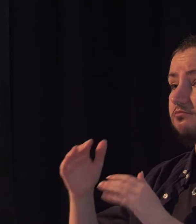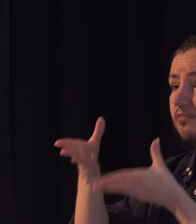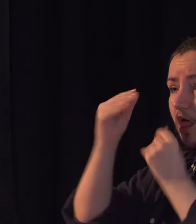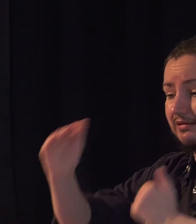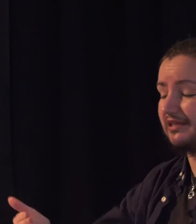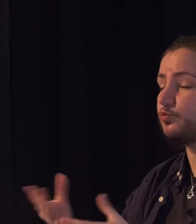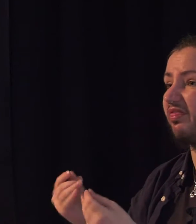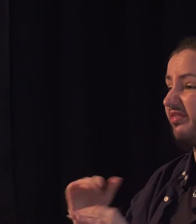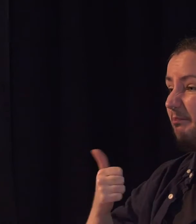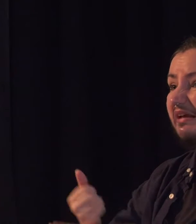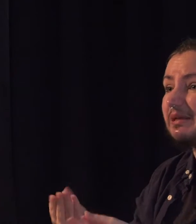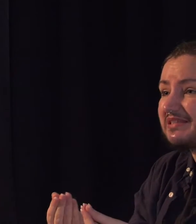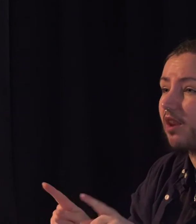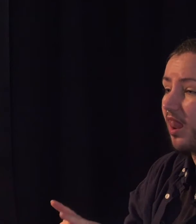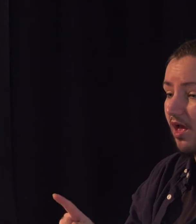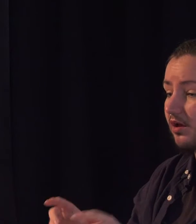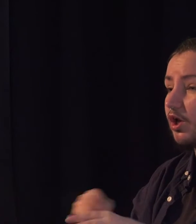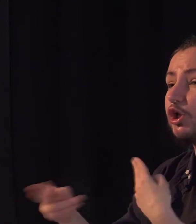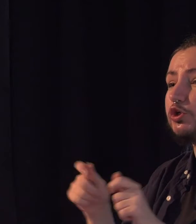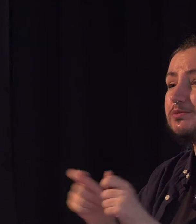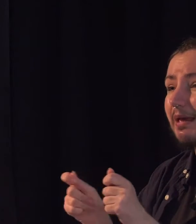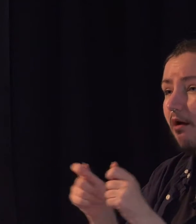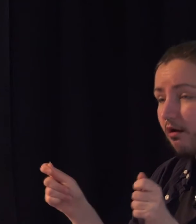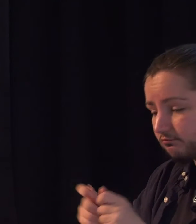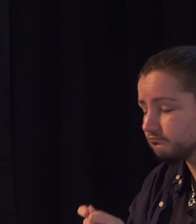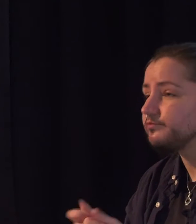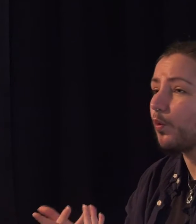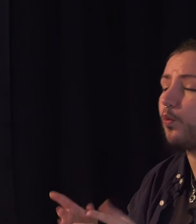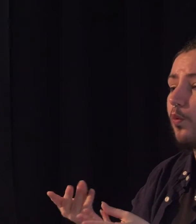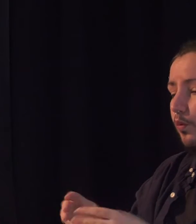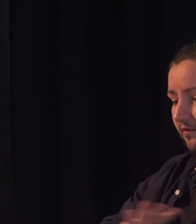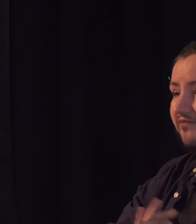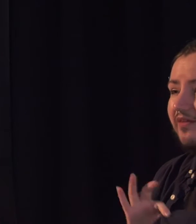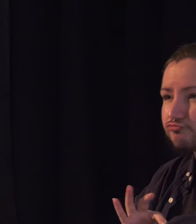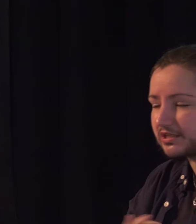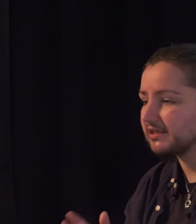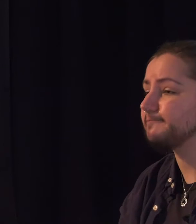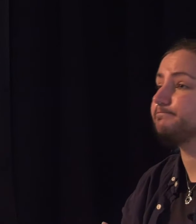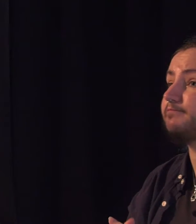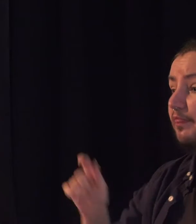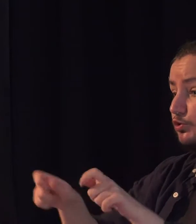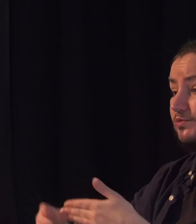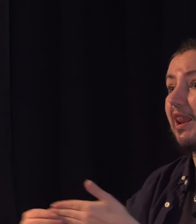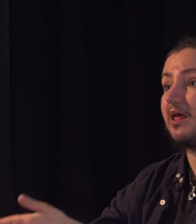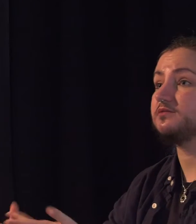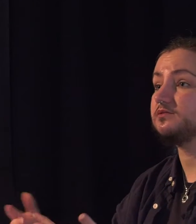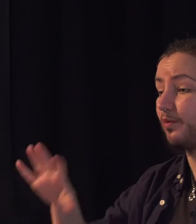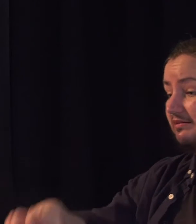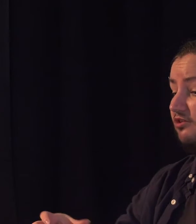such as newspaper or fabric. The staff were led by the students. The sessions expanded, depending on the students' interaction